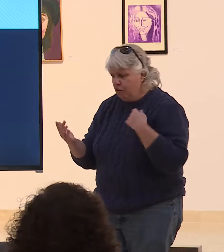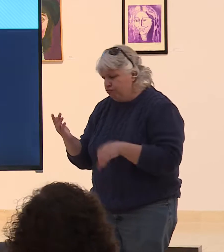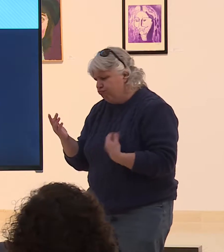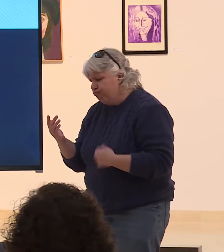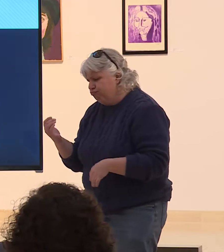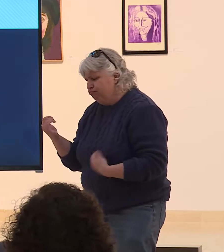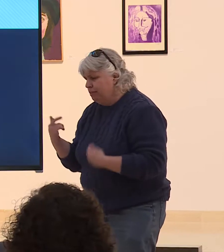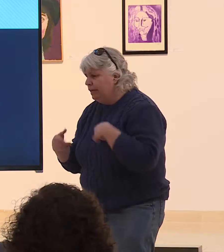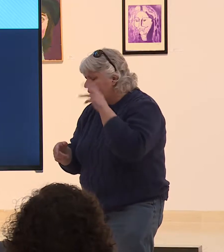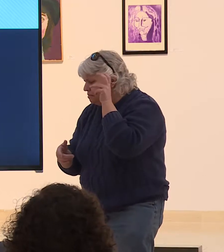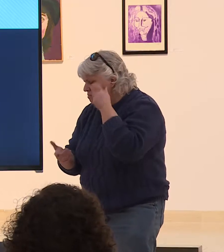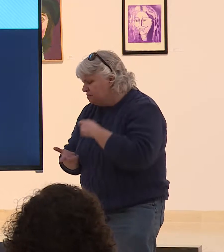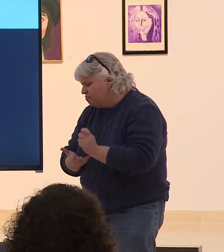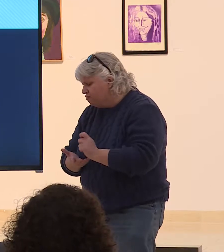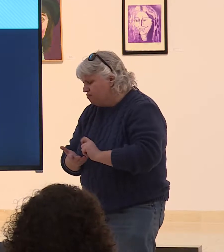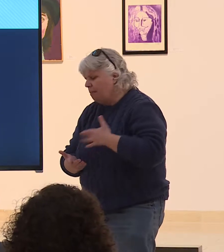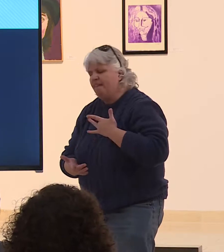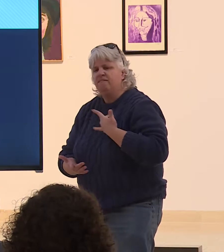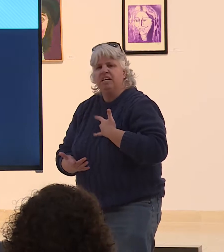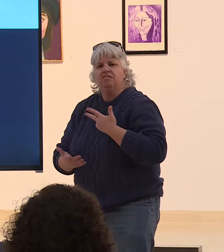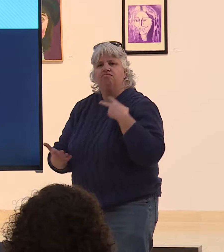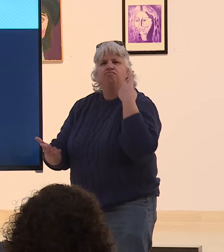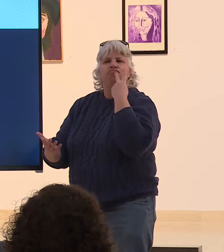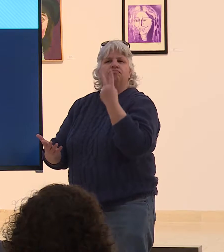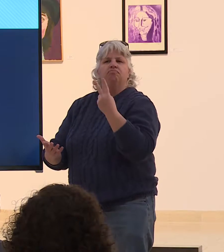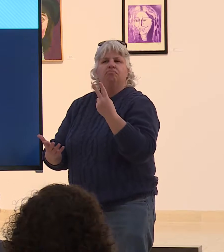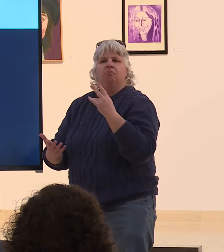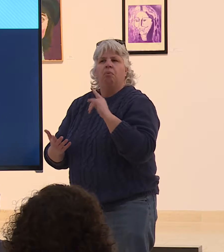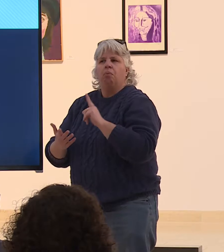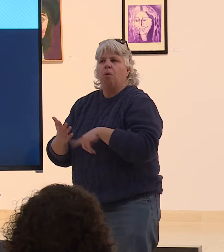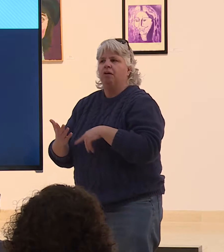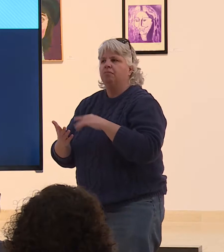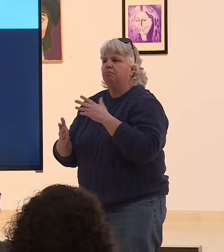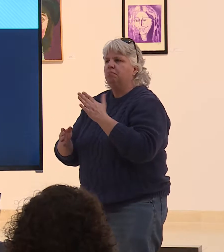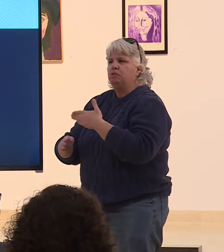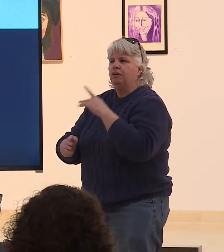So he played, and I thought about what I was feeling